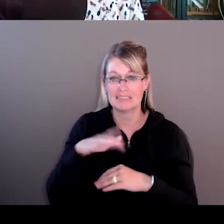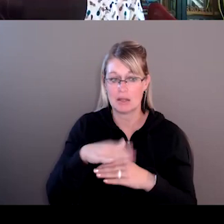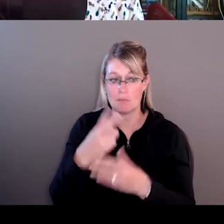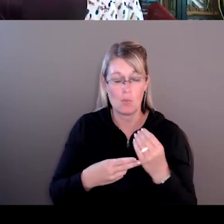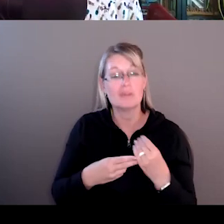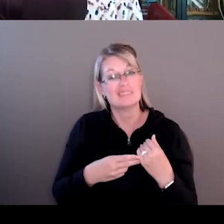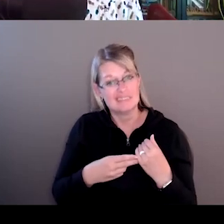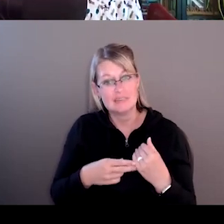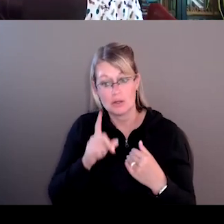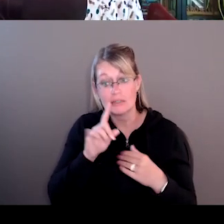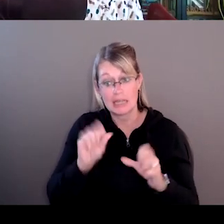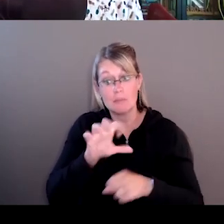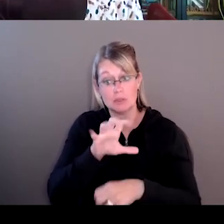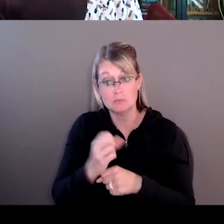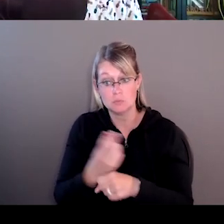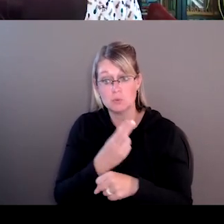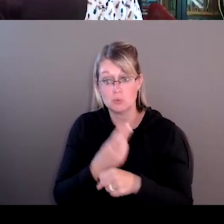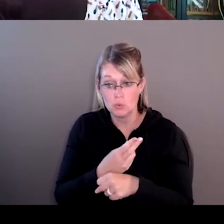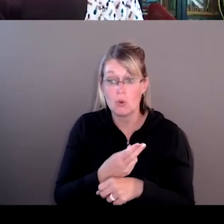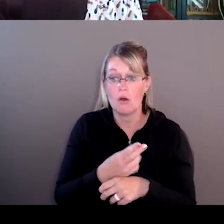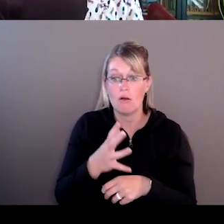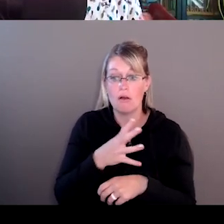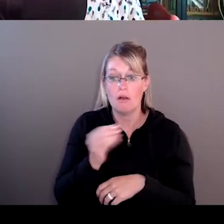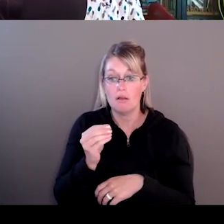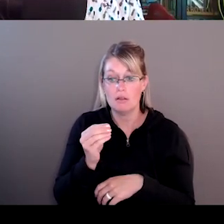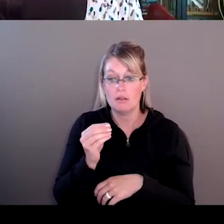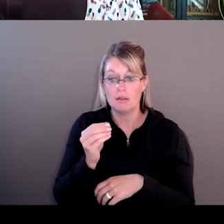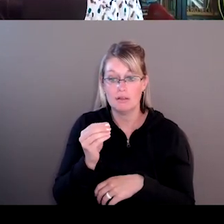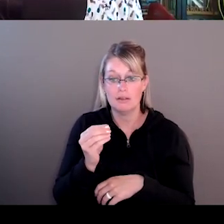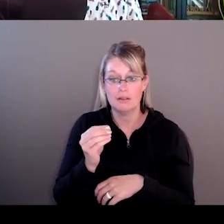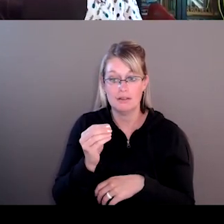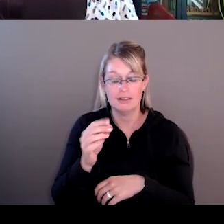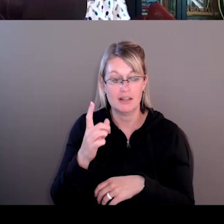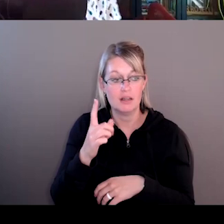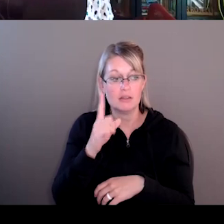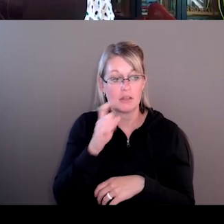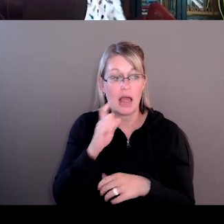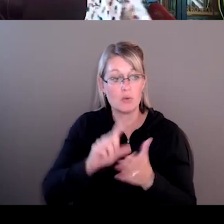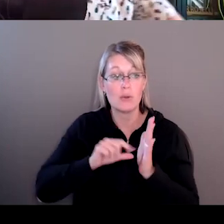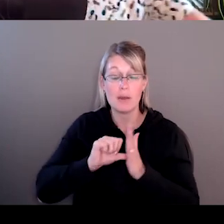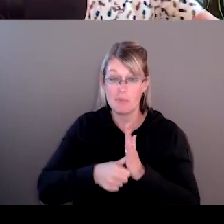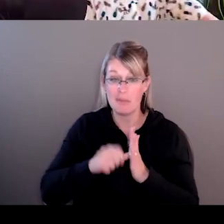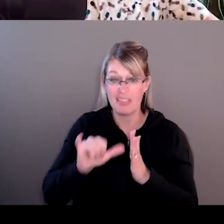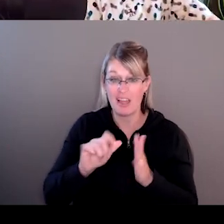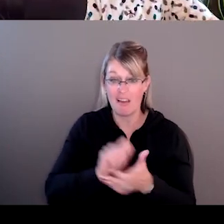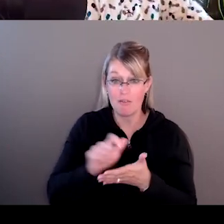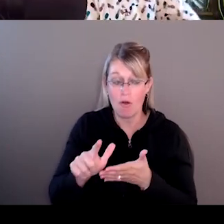incredibly useful, so be thoughtful of how you implement this at all and definitely test with